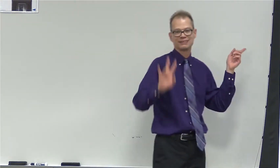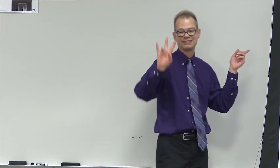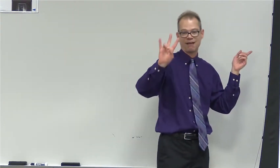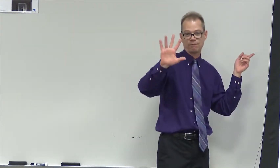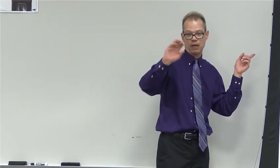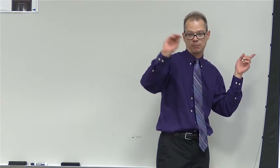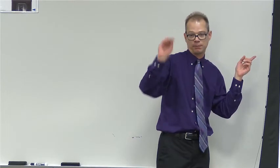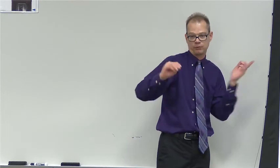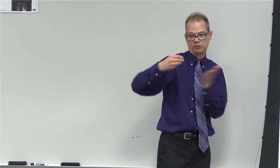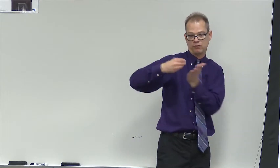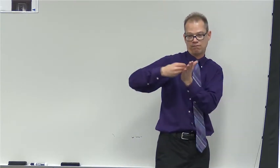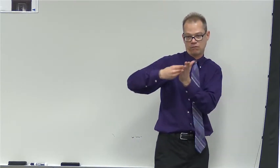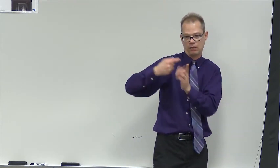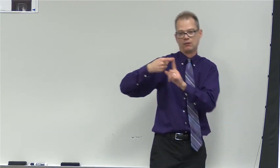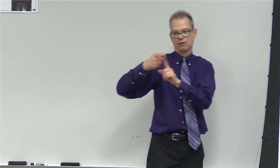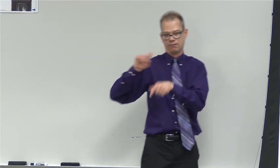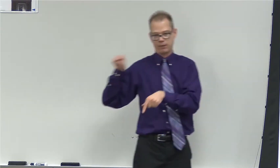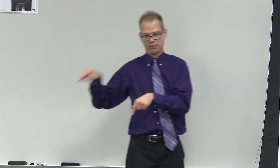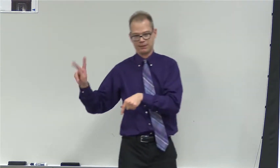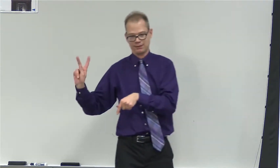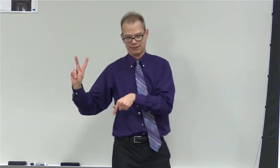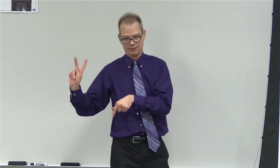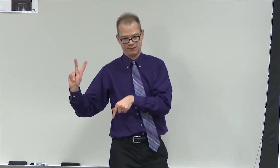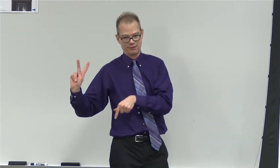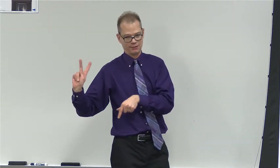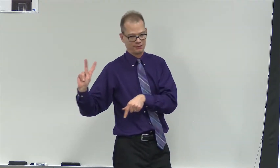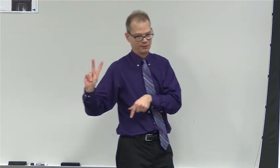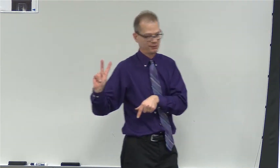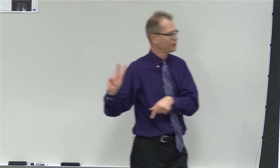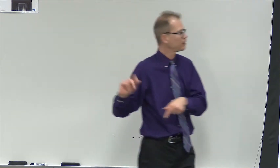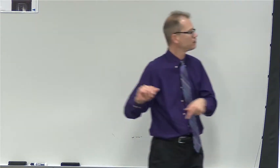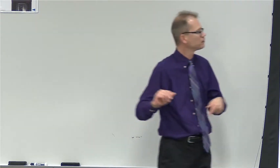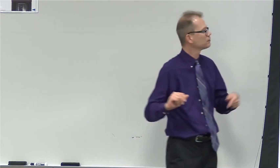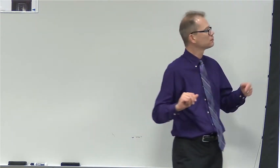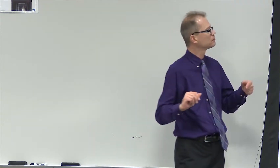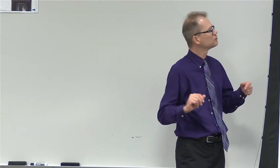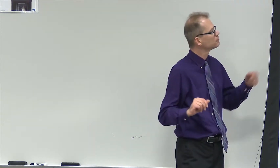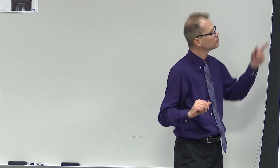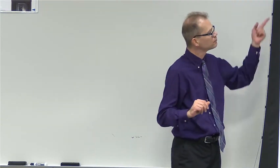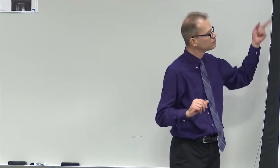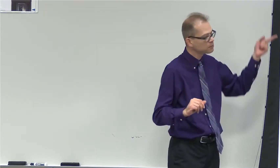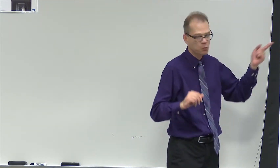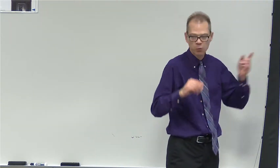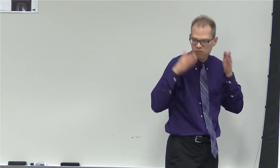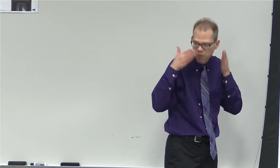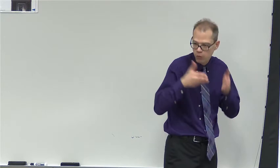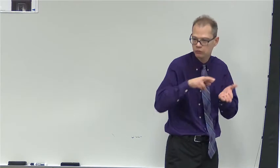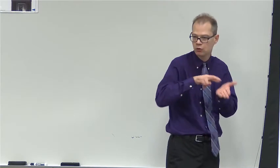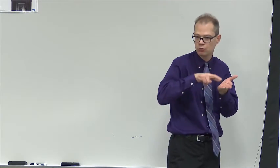75% of funding is from the K grant.